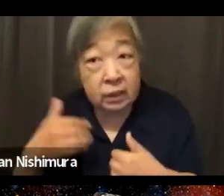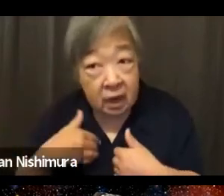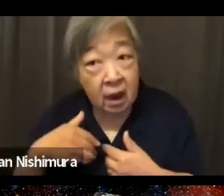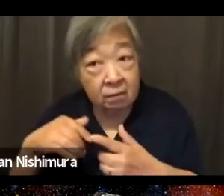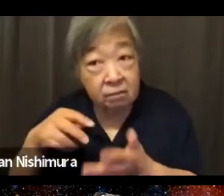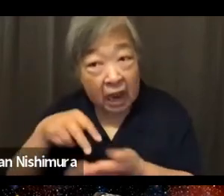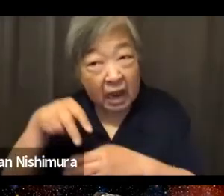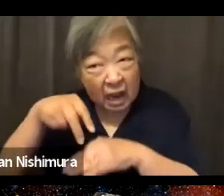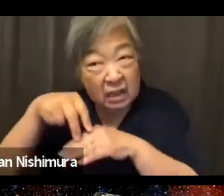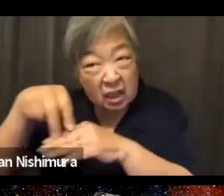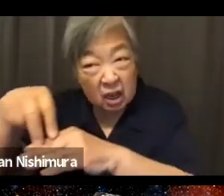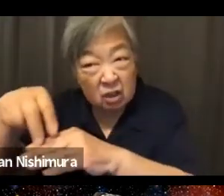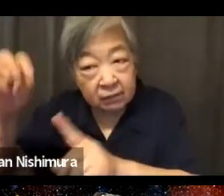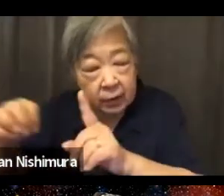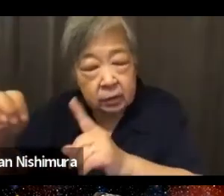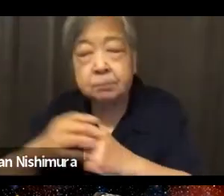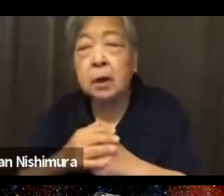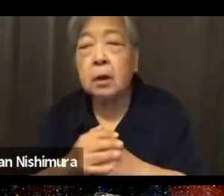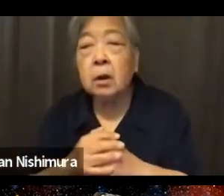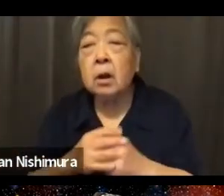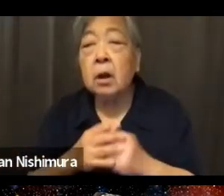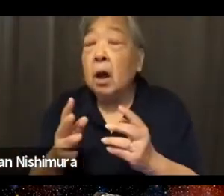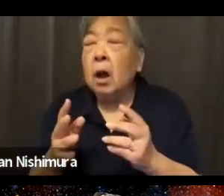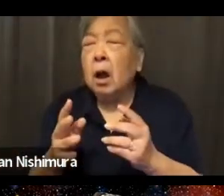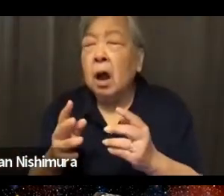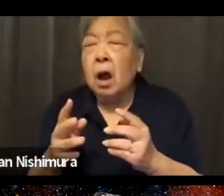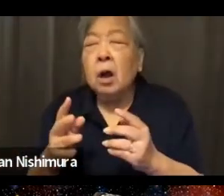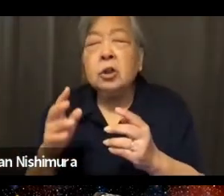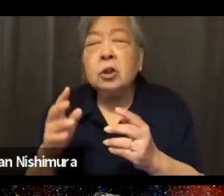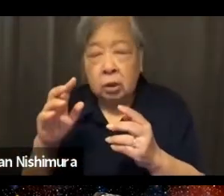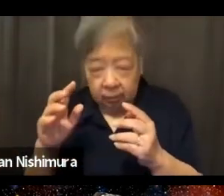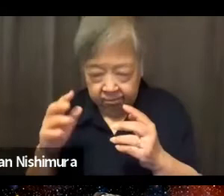So thinking about service animals, I think Sue did a phenomenal job talking about this.